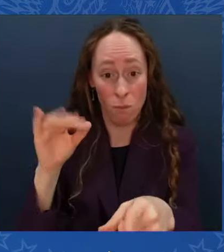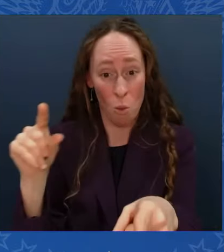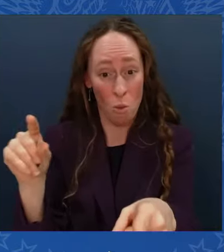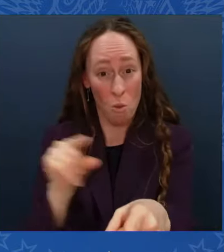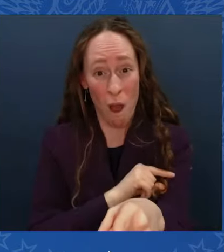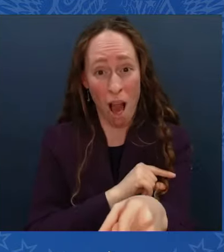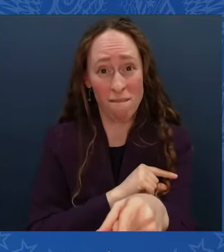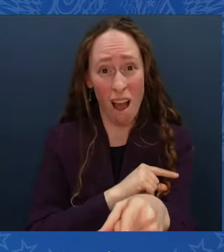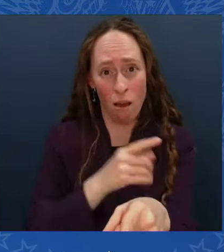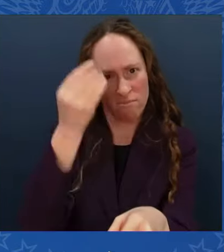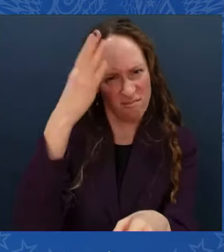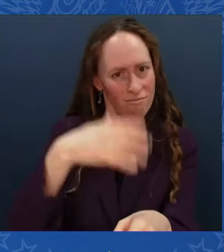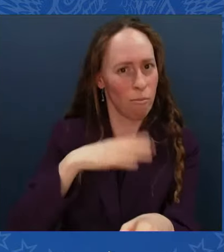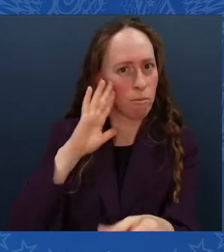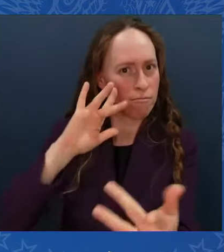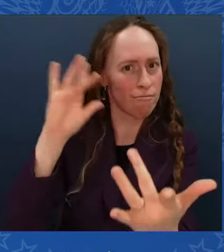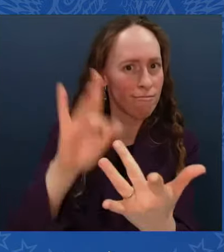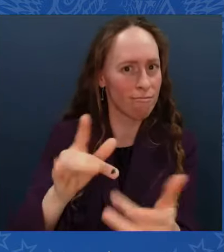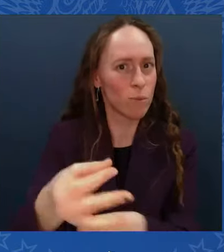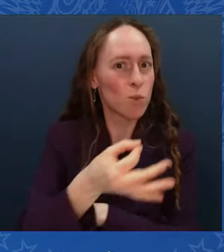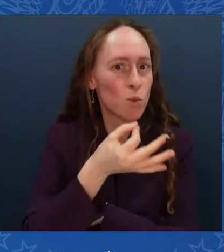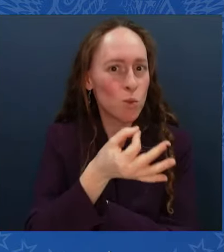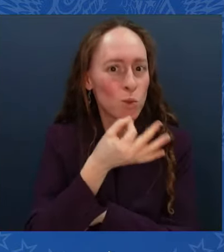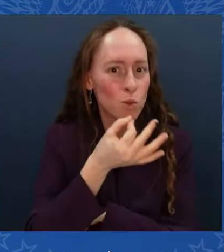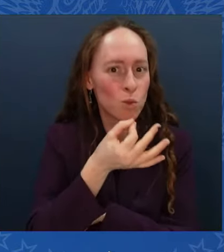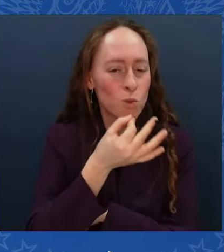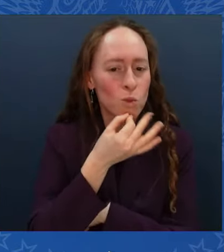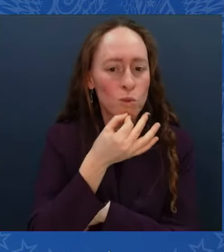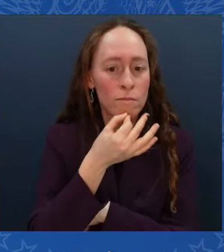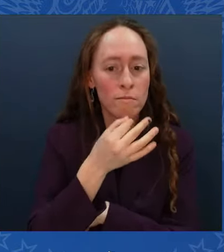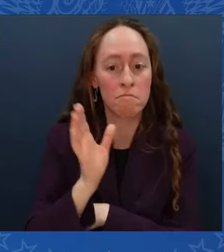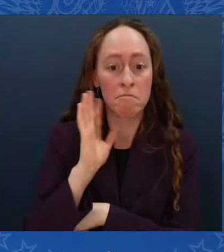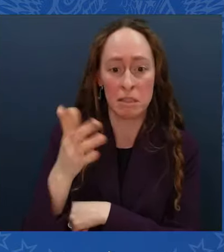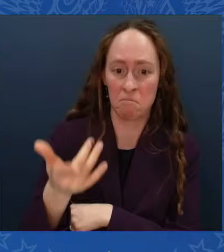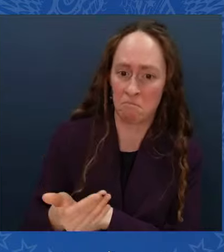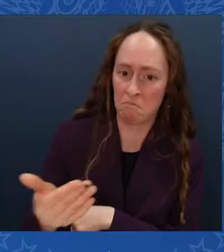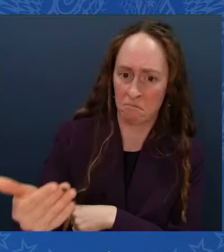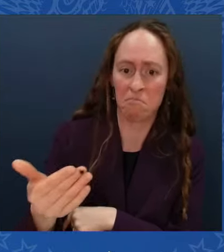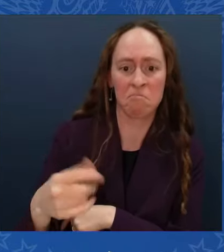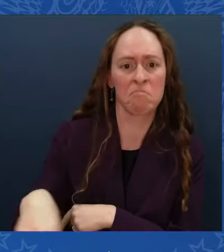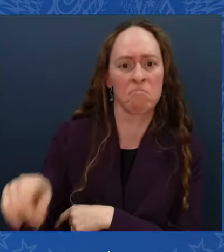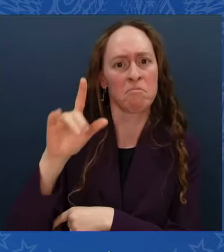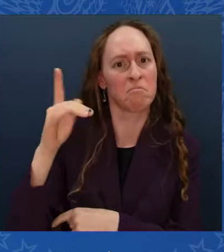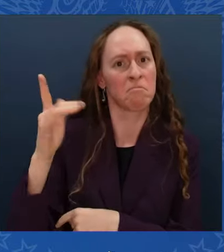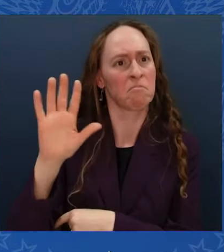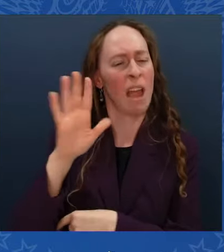about 25,000 a month are eli- -- or every two months -- it will be paid at a 50,000 basis -- but are eligible for relief,